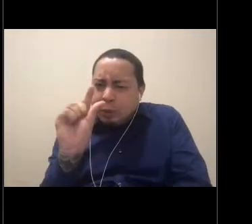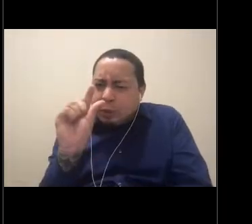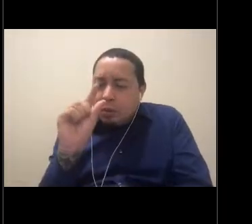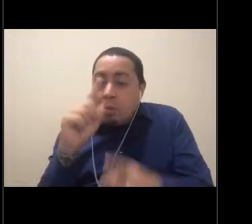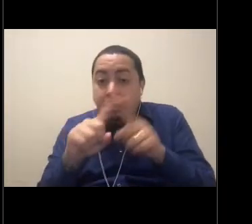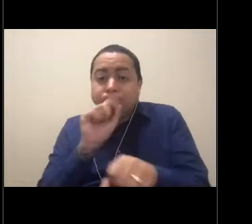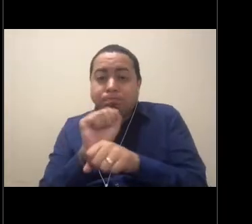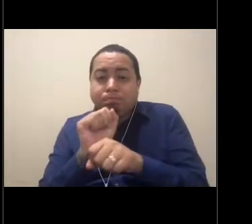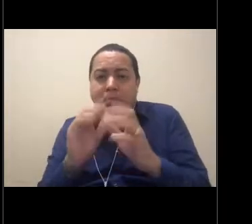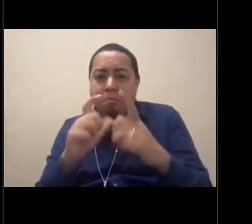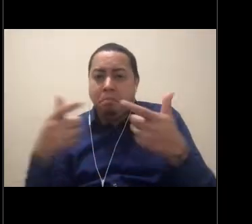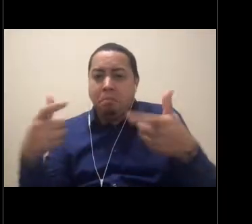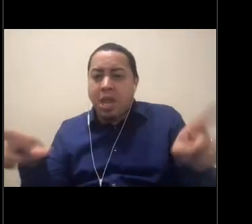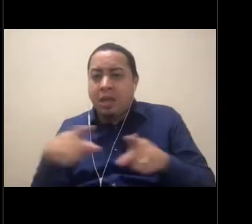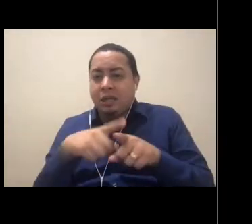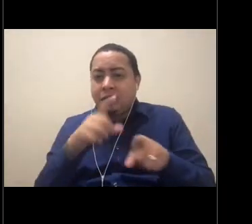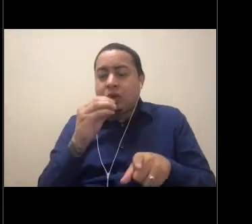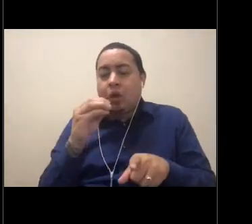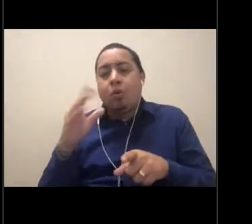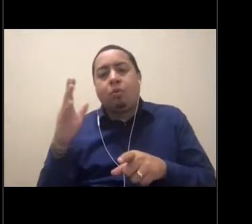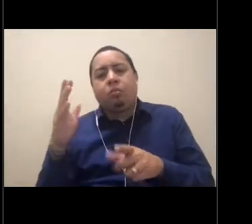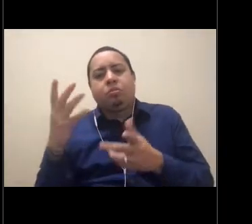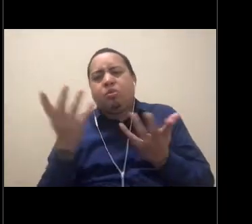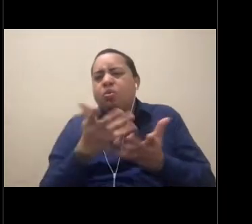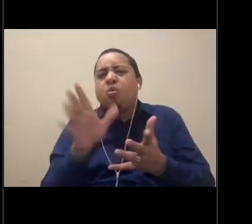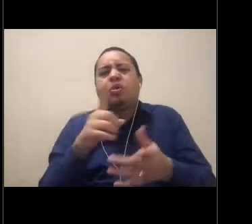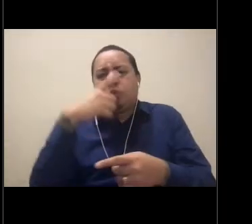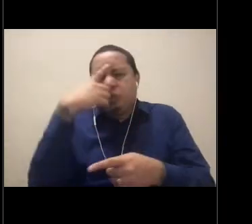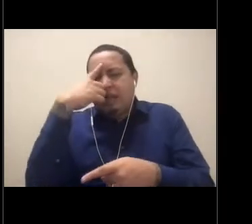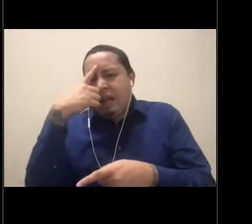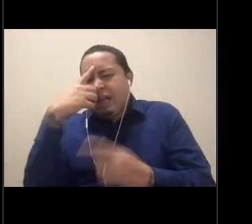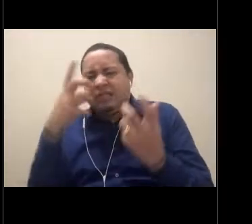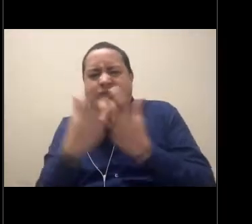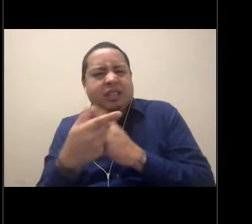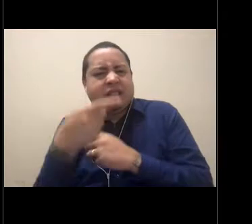to "Eight." Brendan to "27." by Stacy to "10."